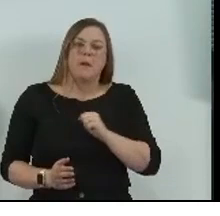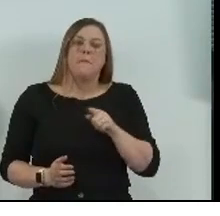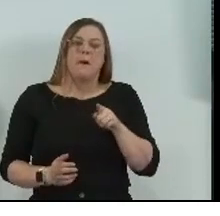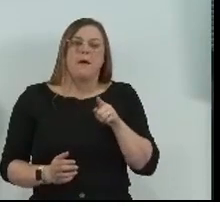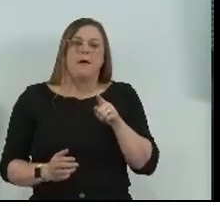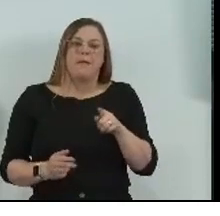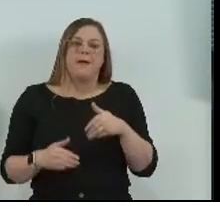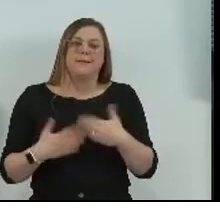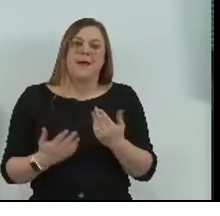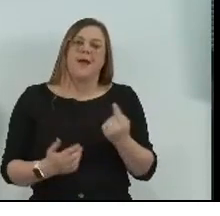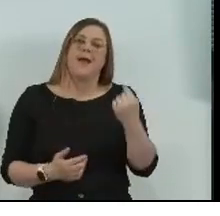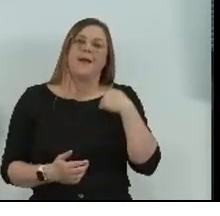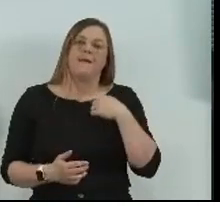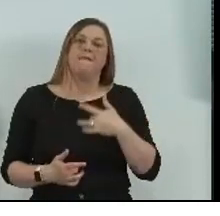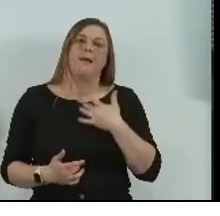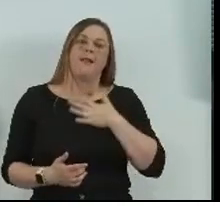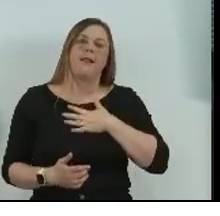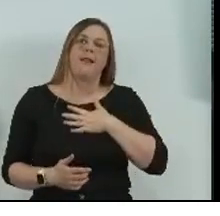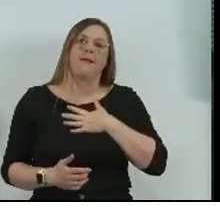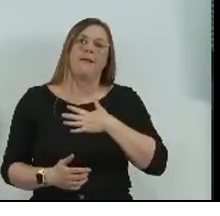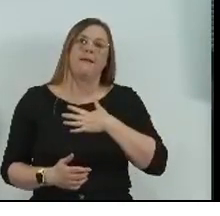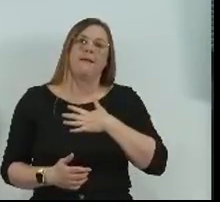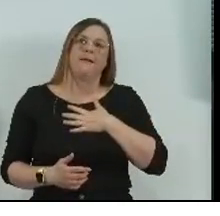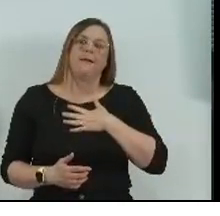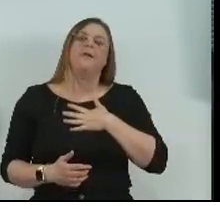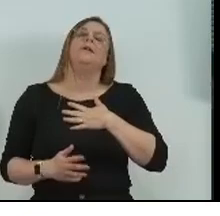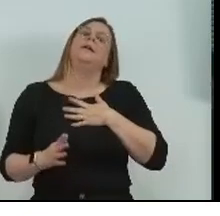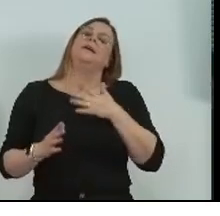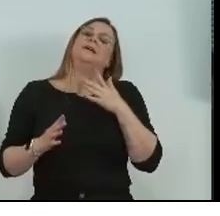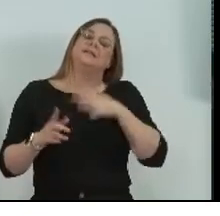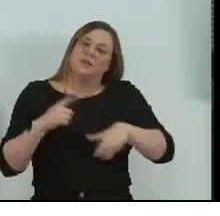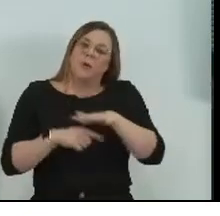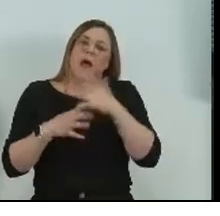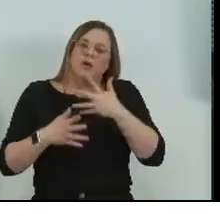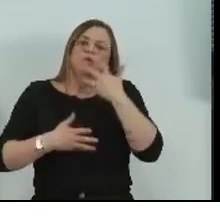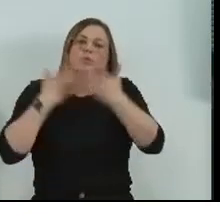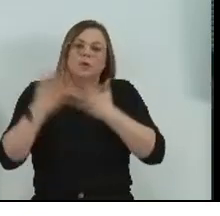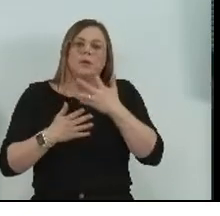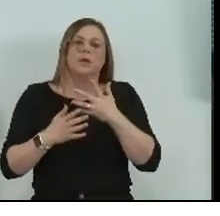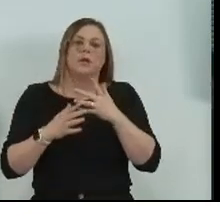day being like, there was a situation where we had to describe the universal relay, which if anyone's